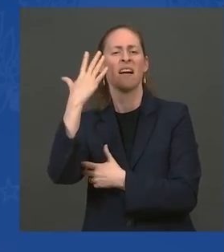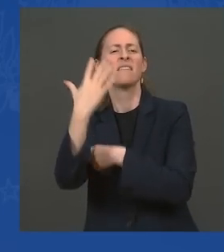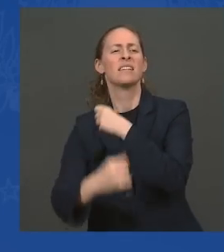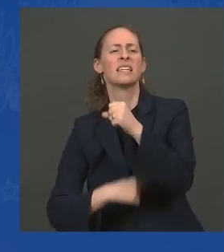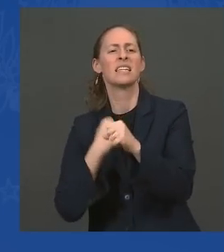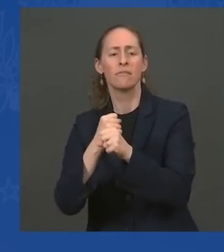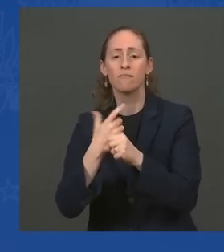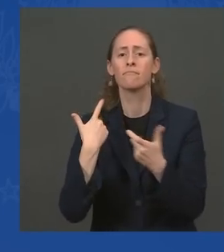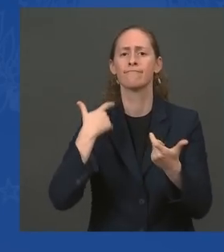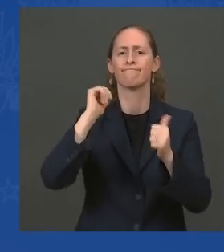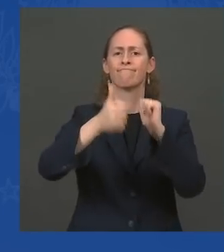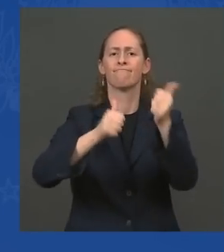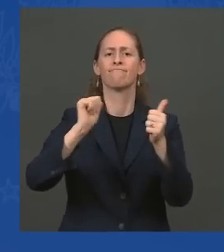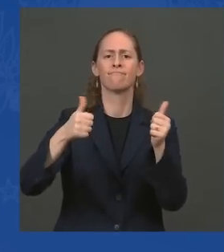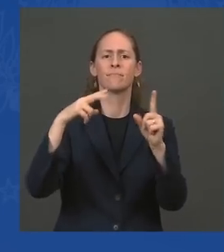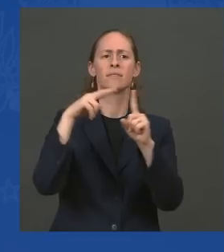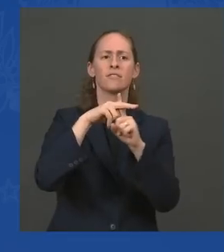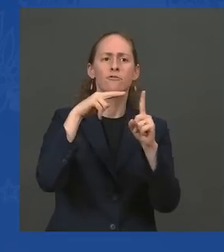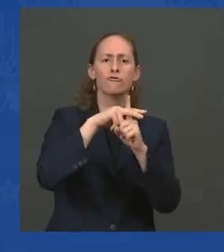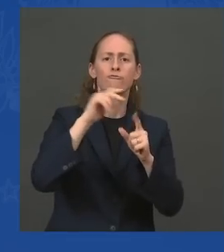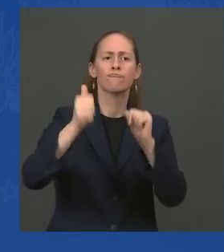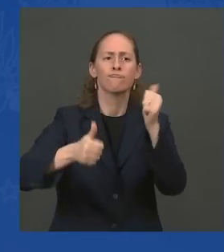we are leading the way with innovation and investment.